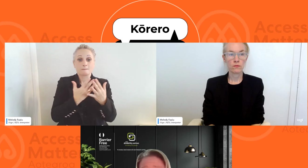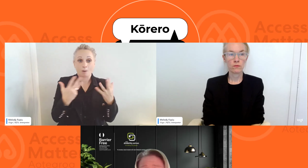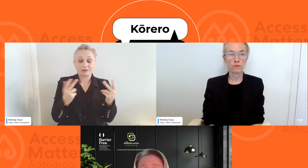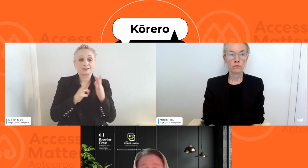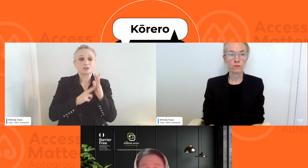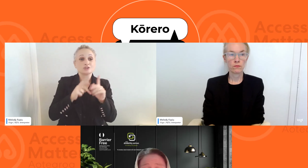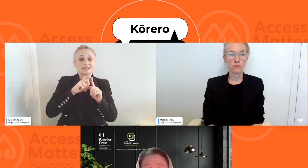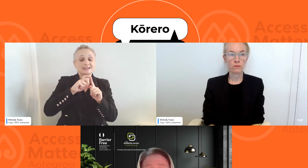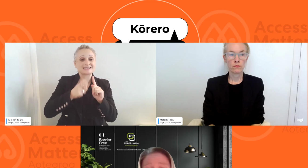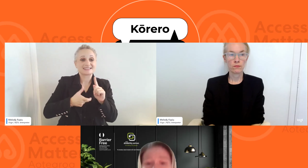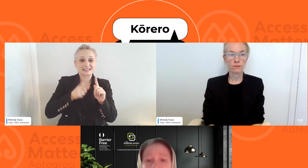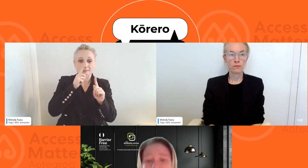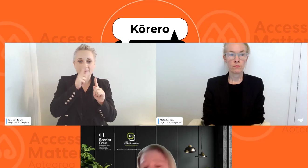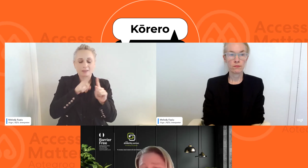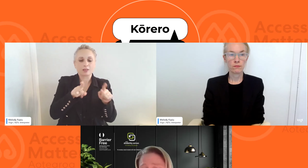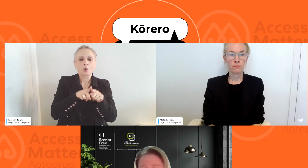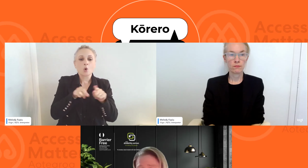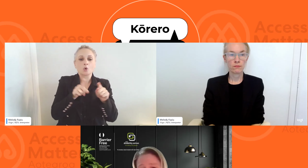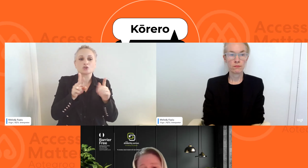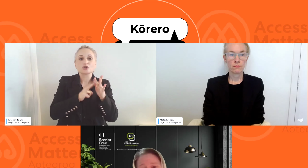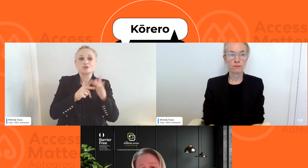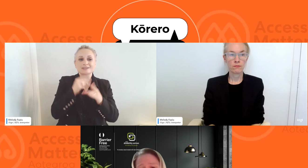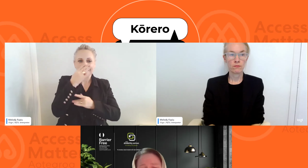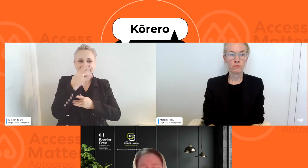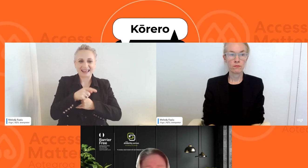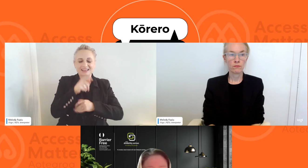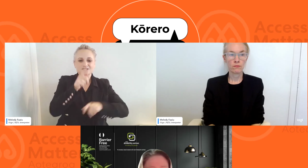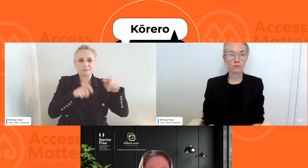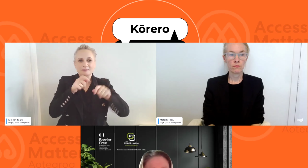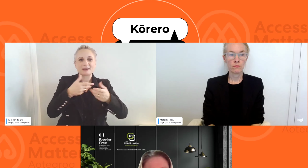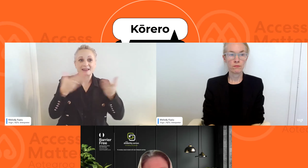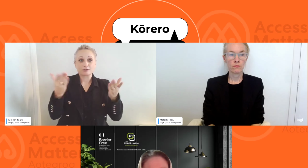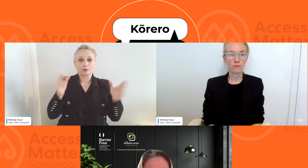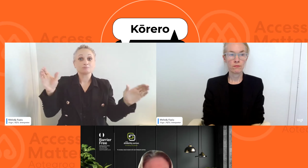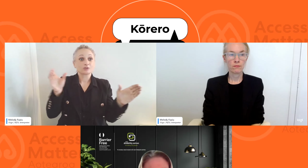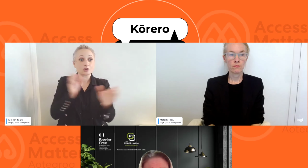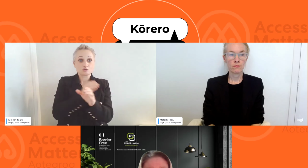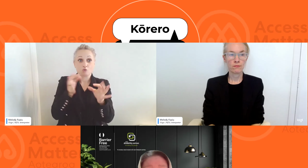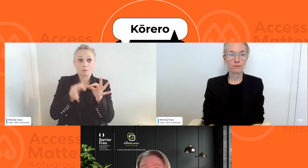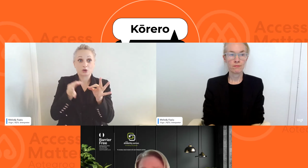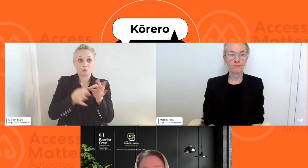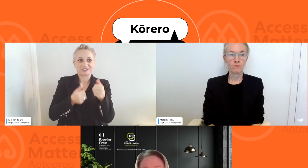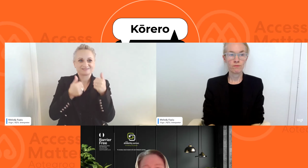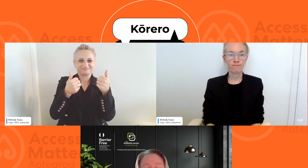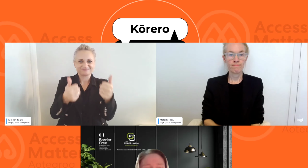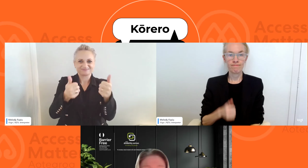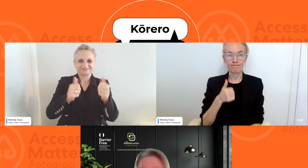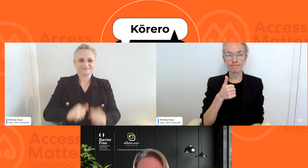and New Zealand aging people and everyone; the idea and the epitome